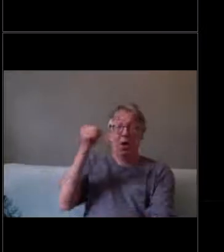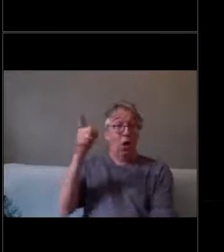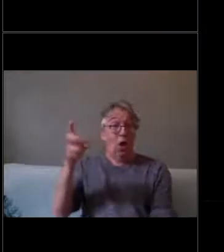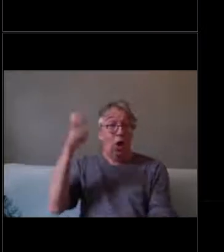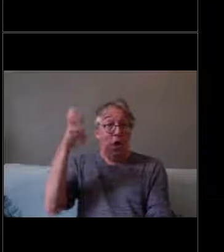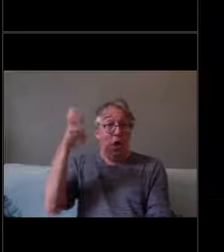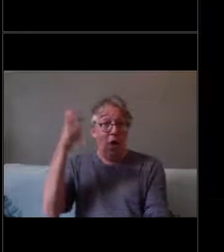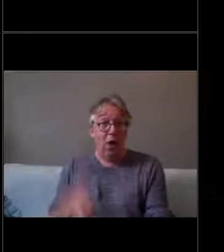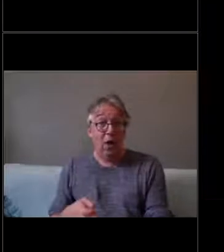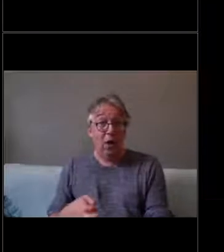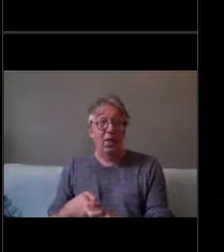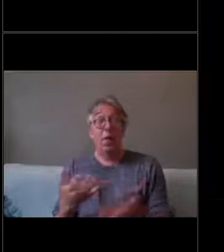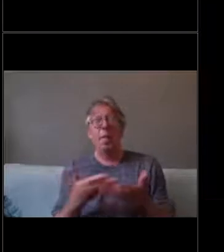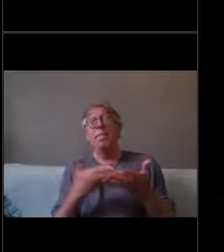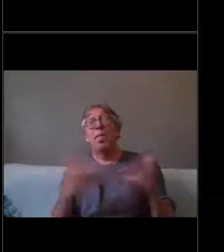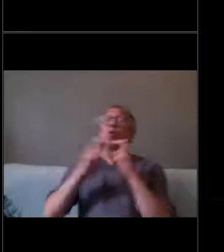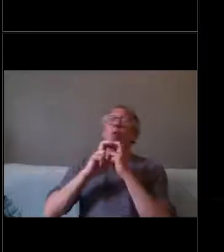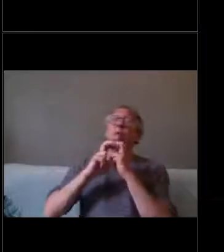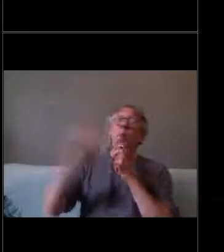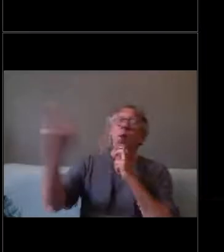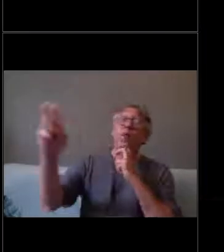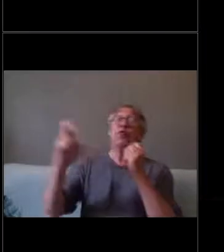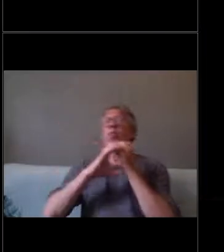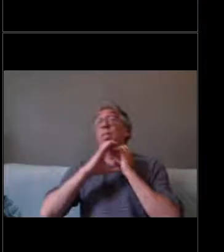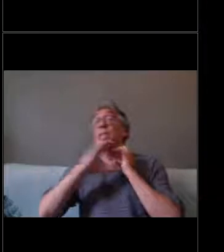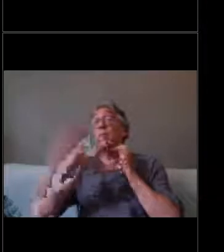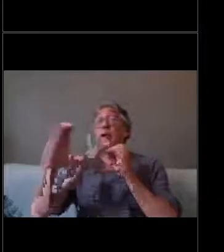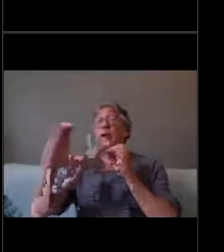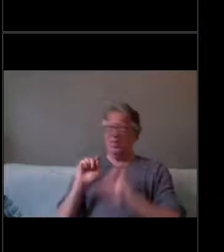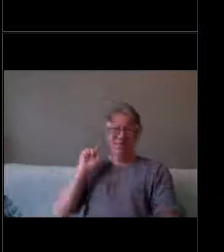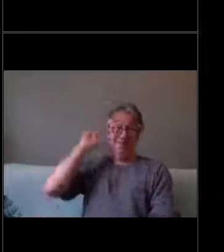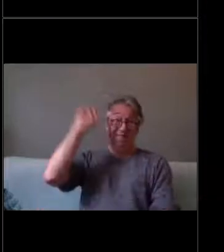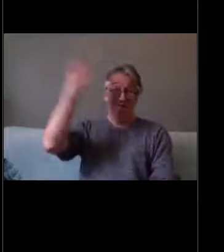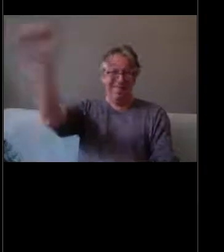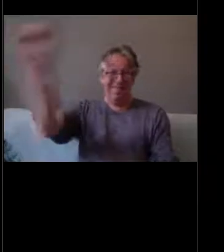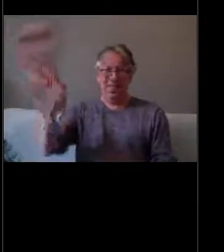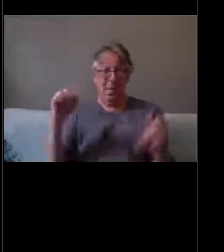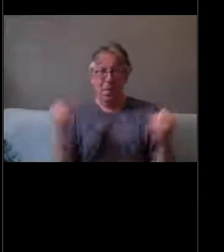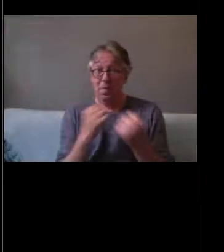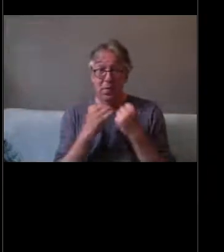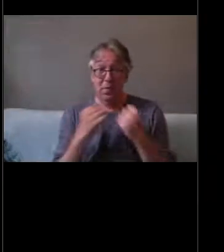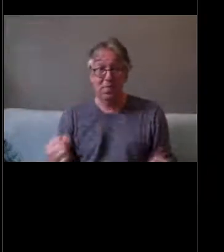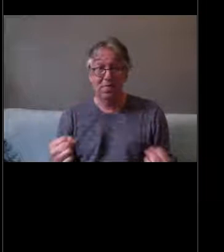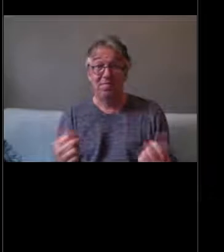So we aren't able to recruit volunteers who need to use a wheelchair or a walking aid for example.